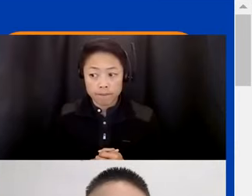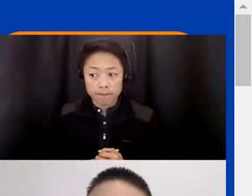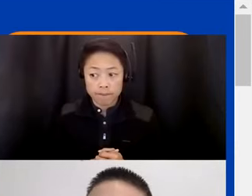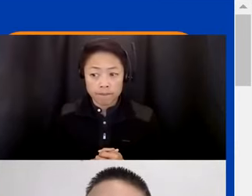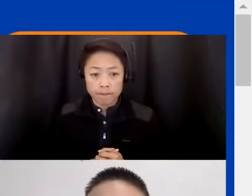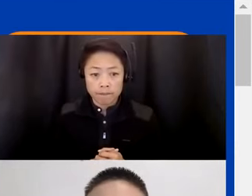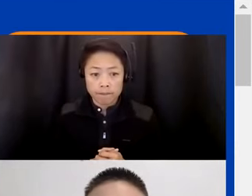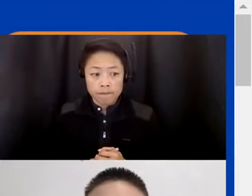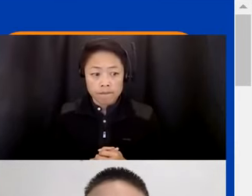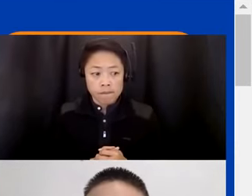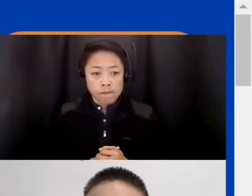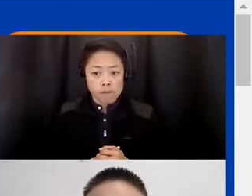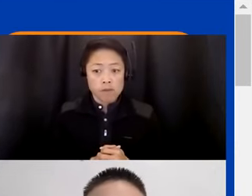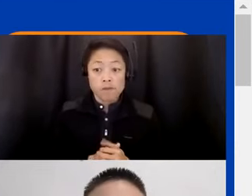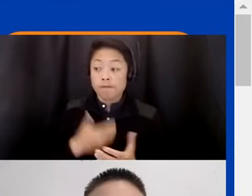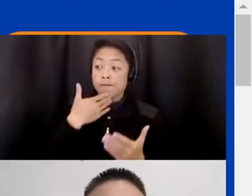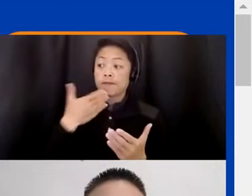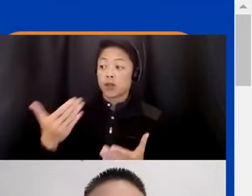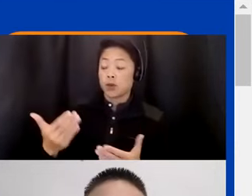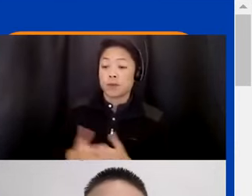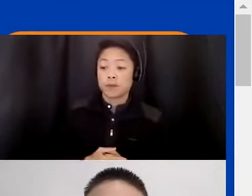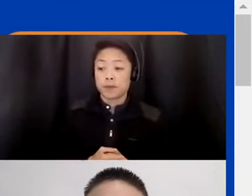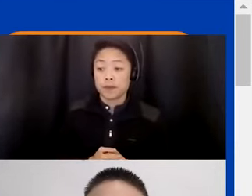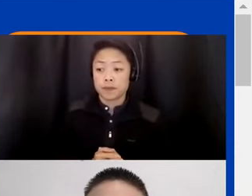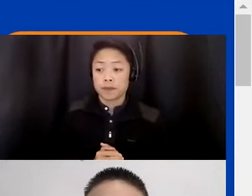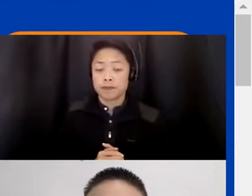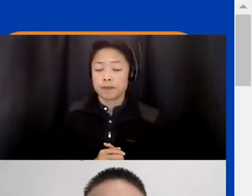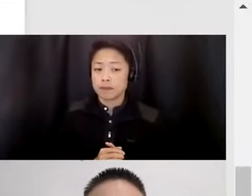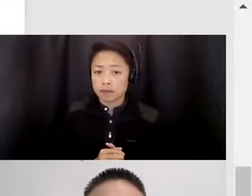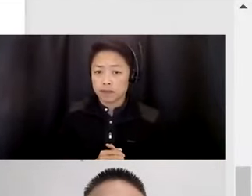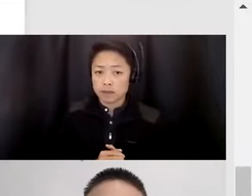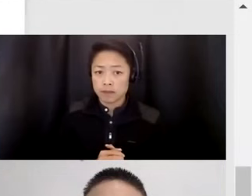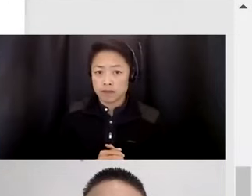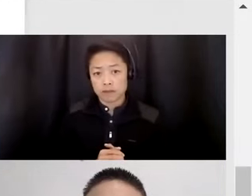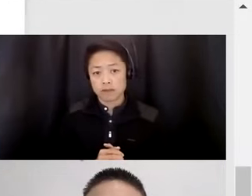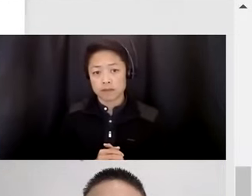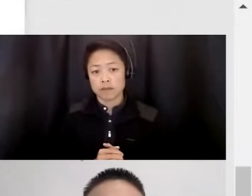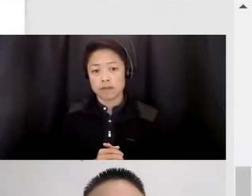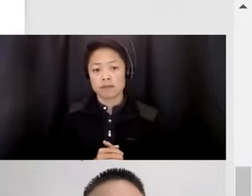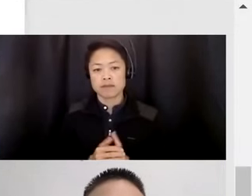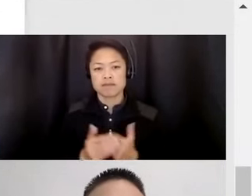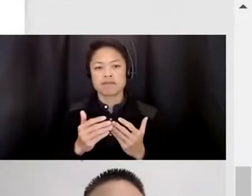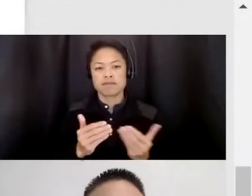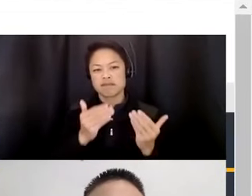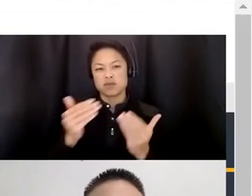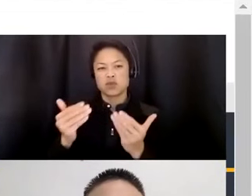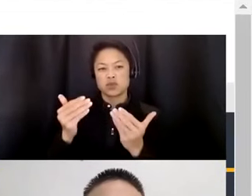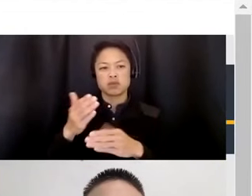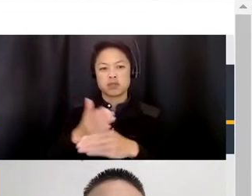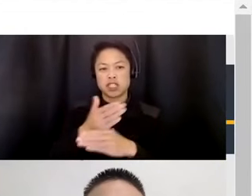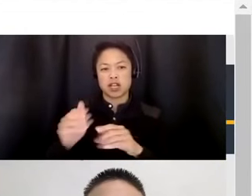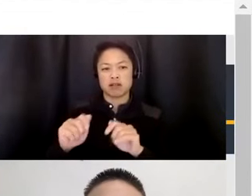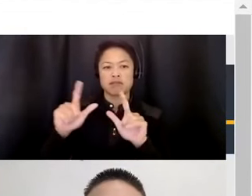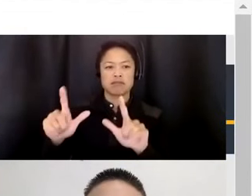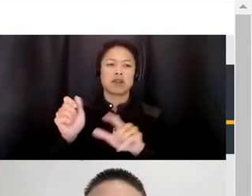it gets entered in a database. Someone connects with you–they’ll probably call and they’ll help